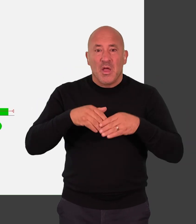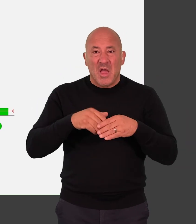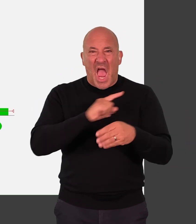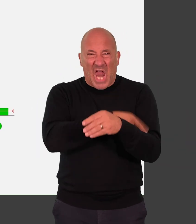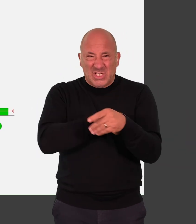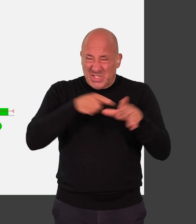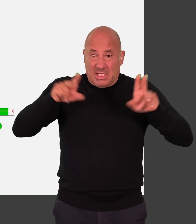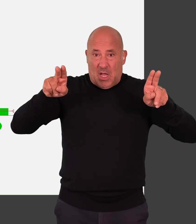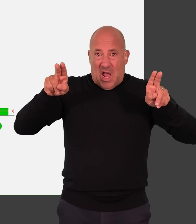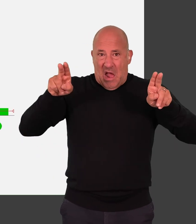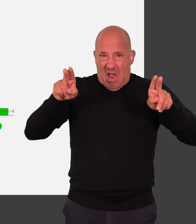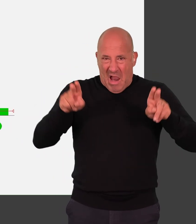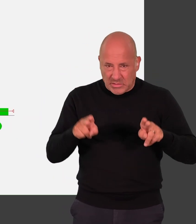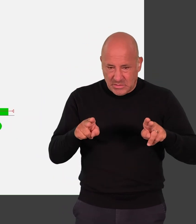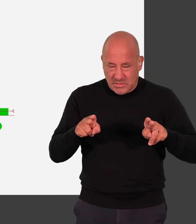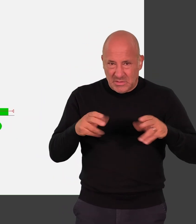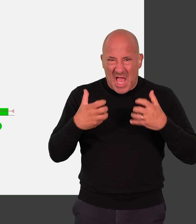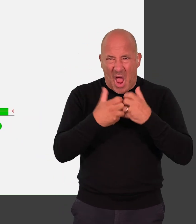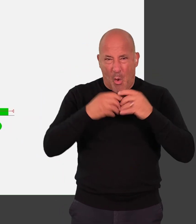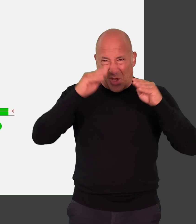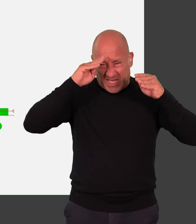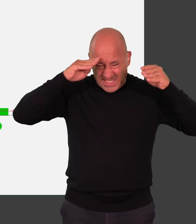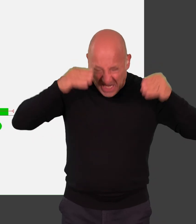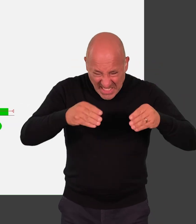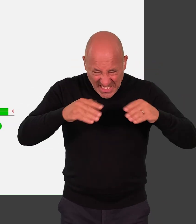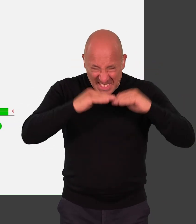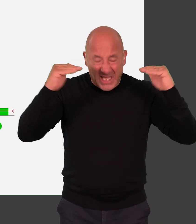Reducing the high energy spend by lowering the intensity level and